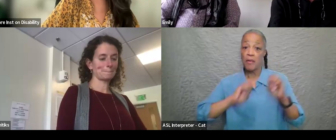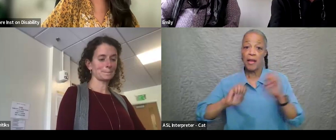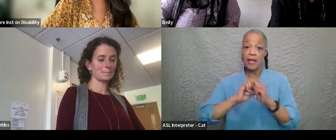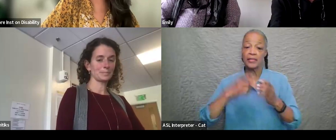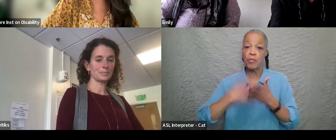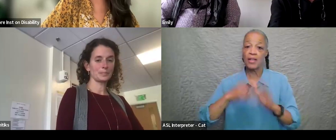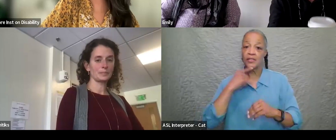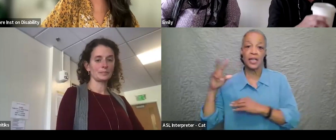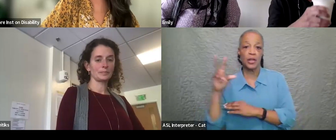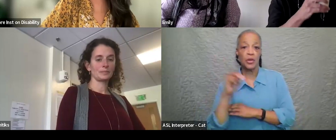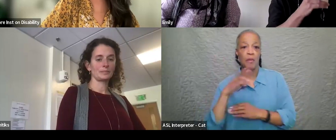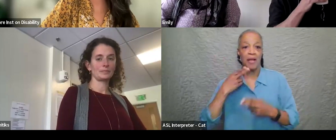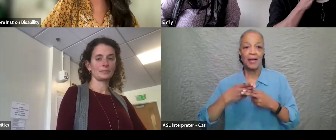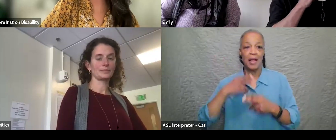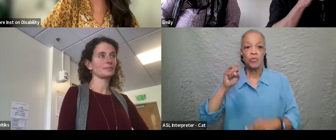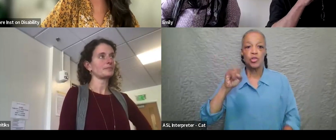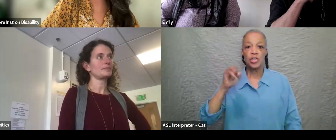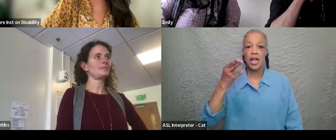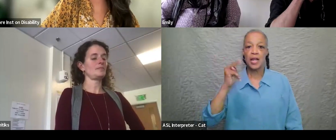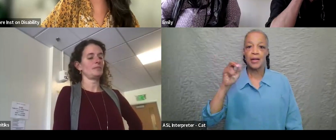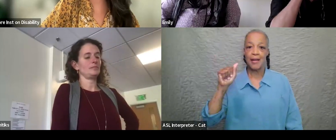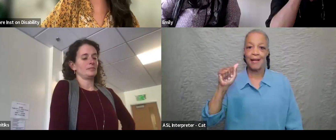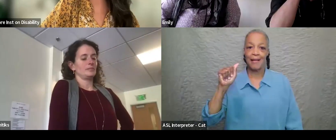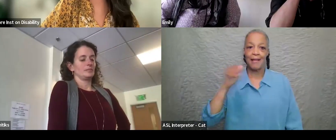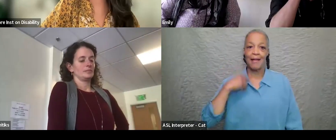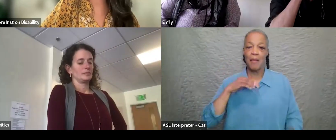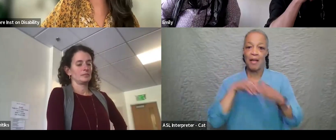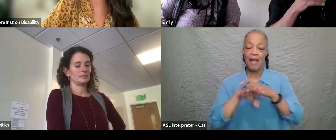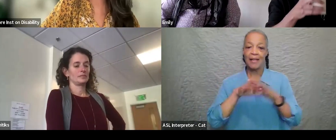My name is Shaina, and I am the Access and Events Coordinator.